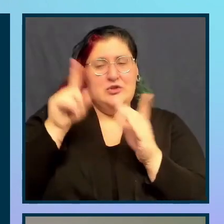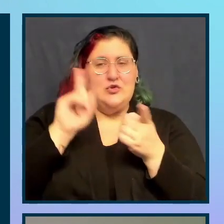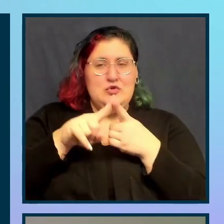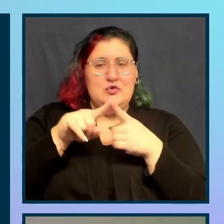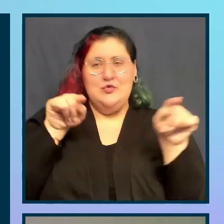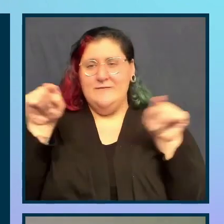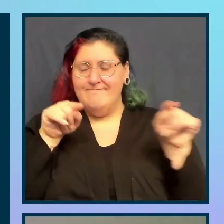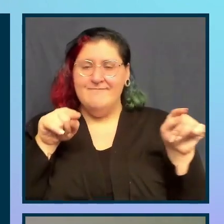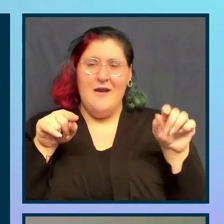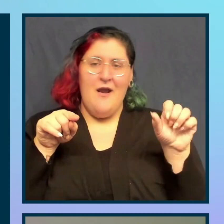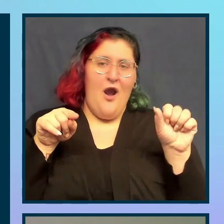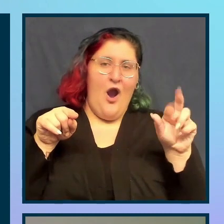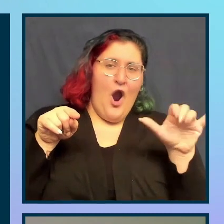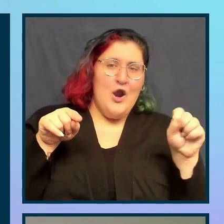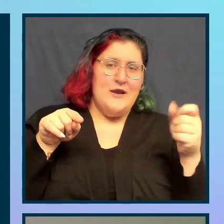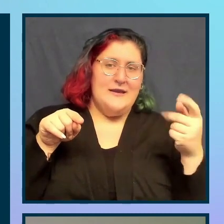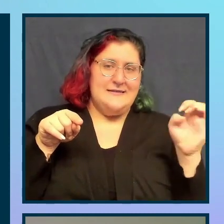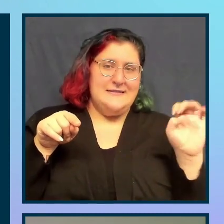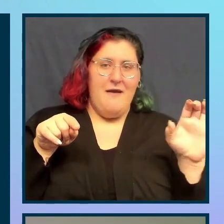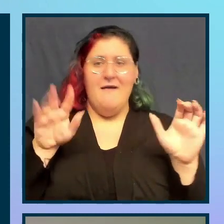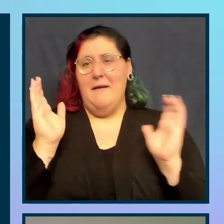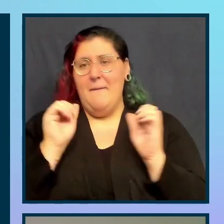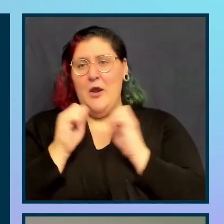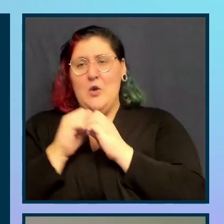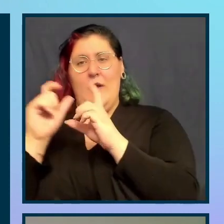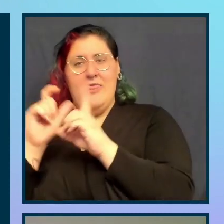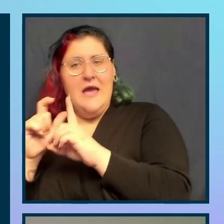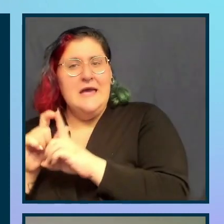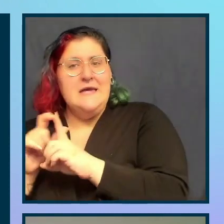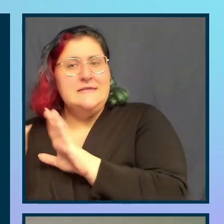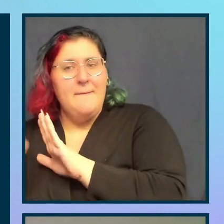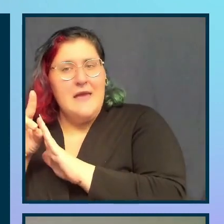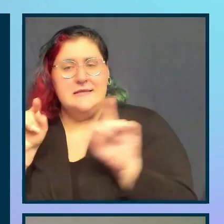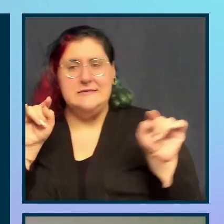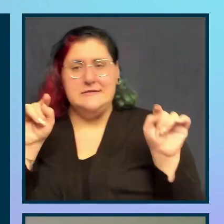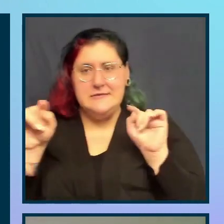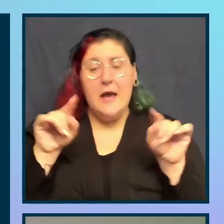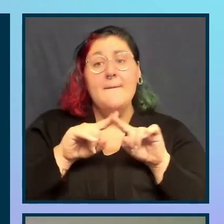But when you're building something, the ARIA spec is a complete kind of definition of everything